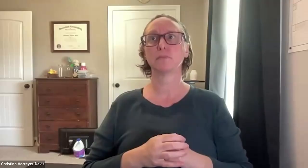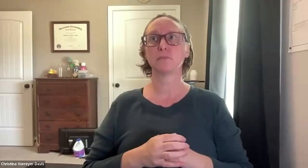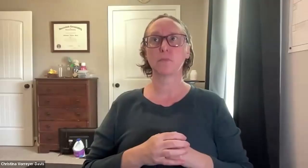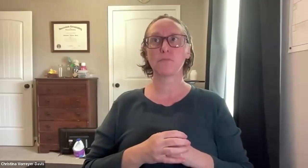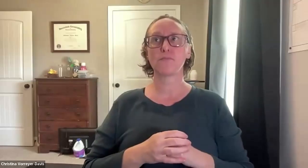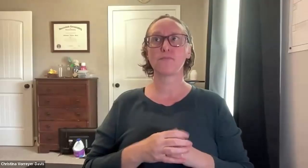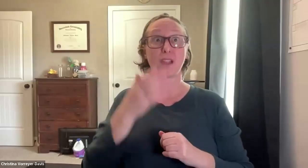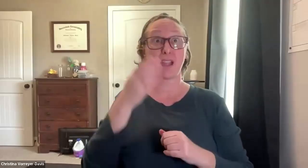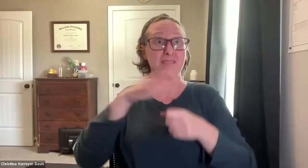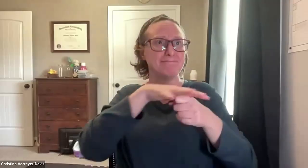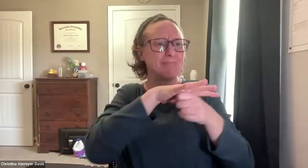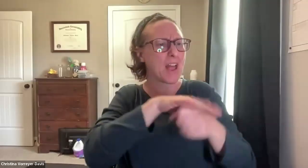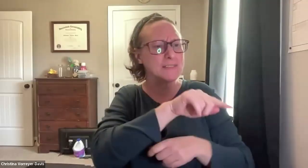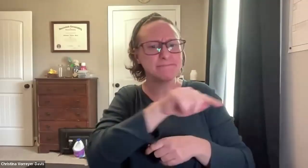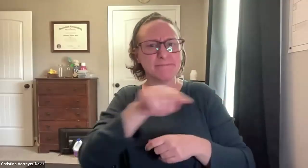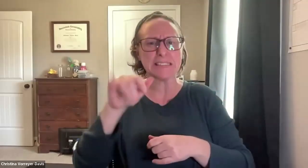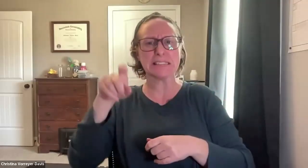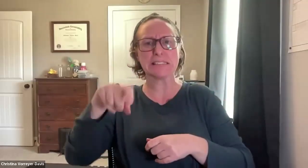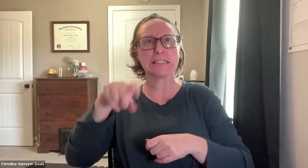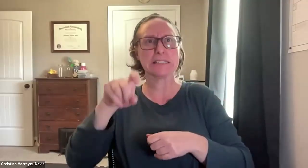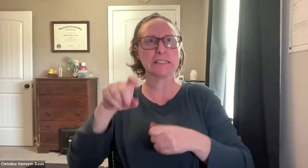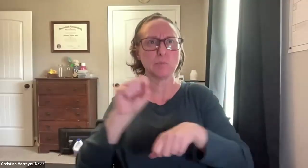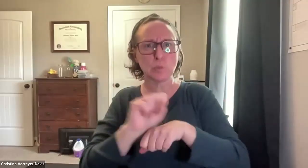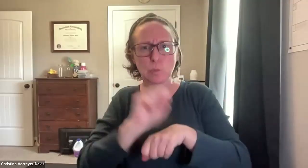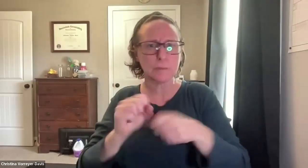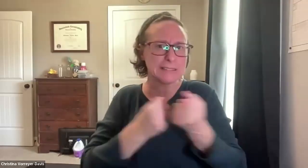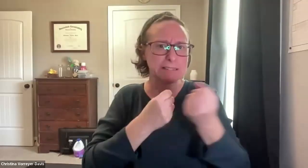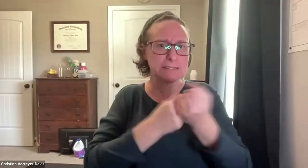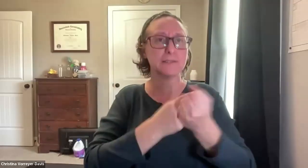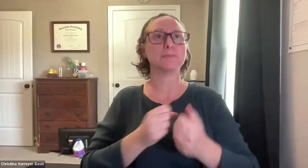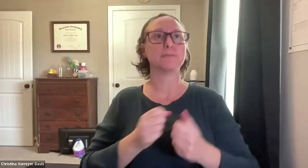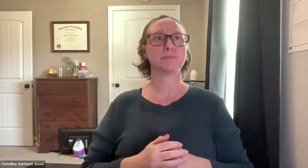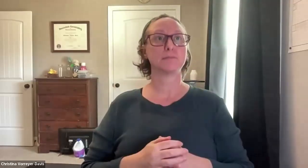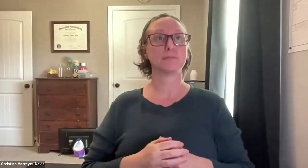that are needed for any kind of additional support.